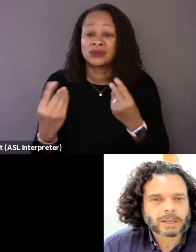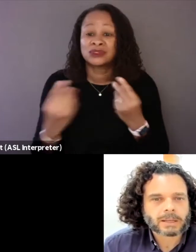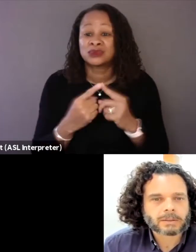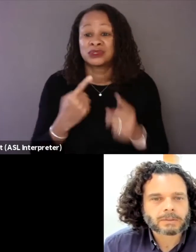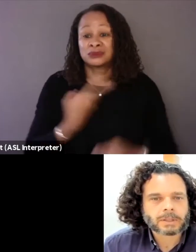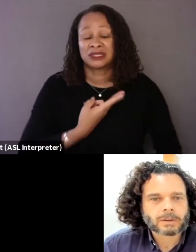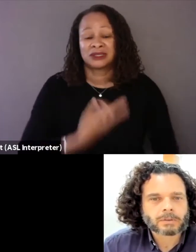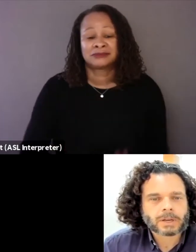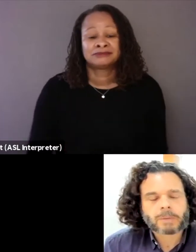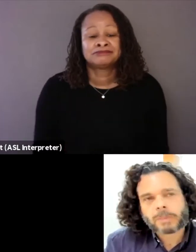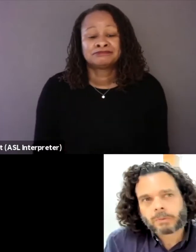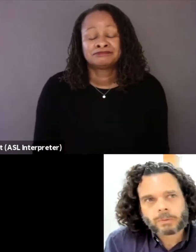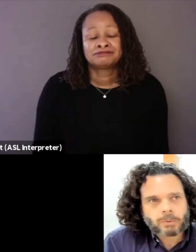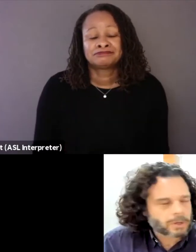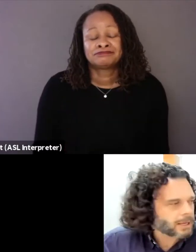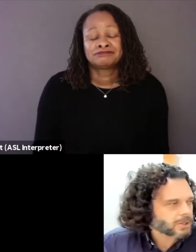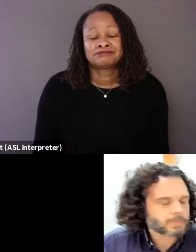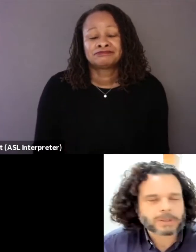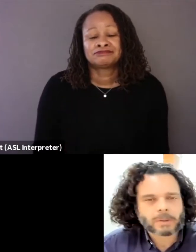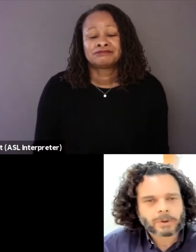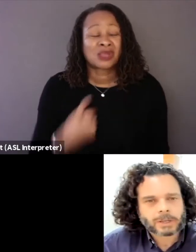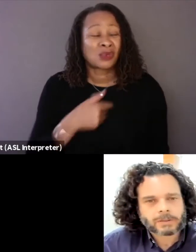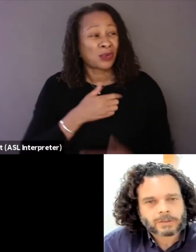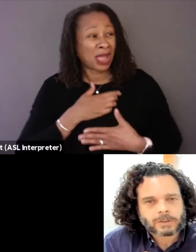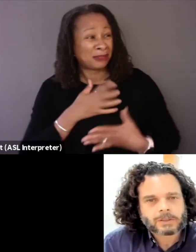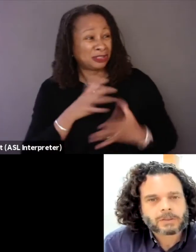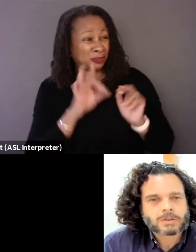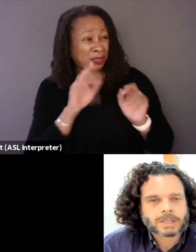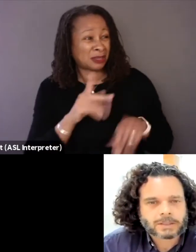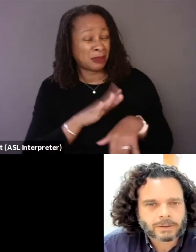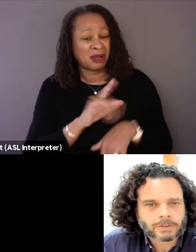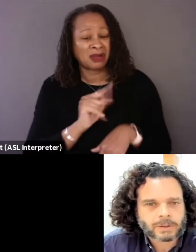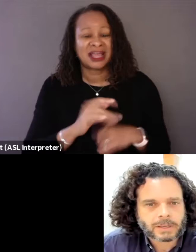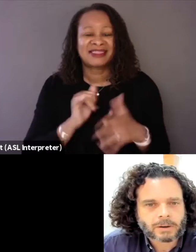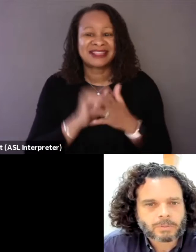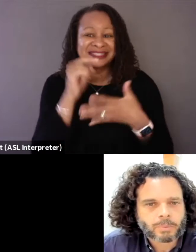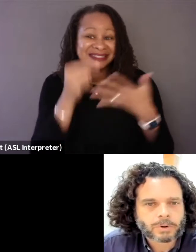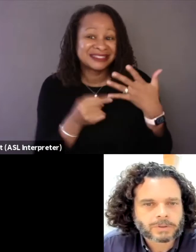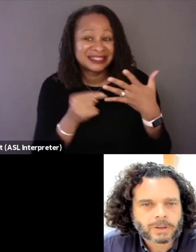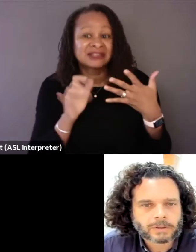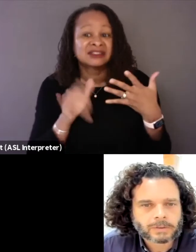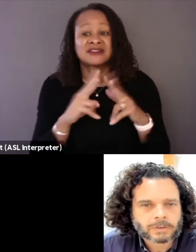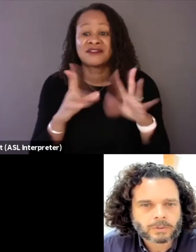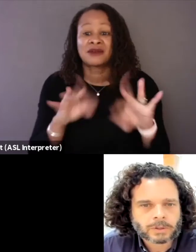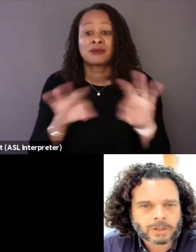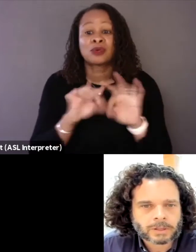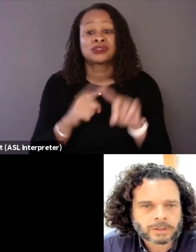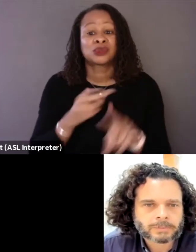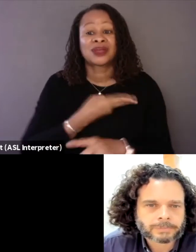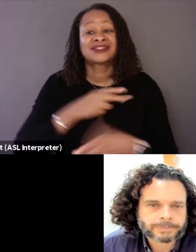And, you know, and we were glad she picked up on it cause it's, it's those details that are important to us and storytelling.